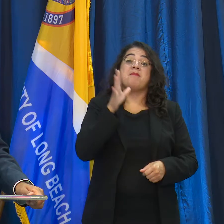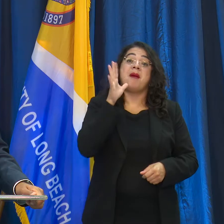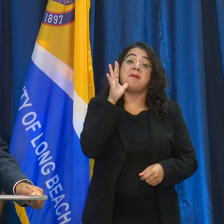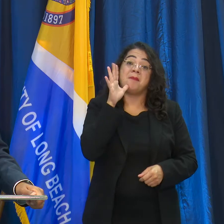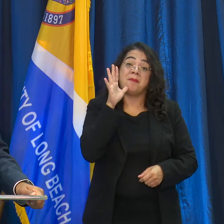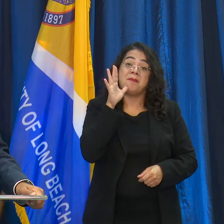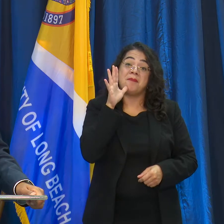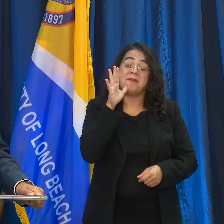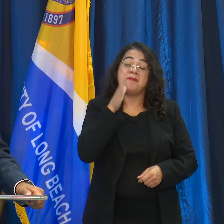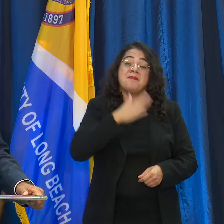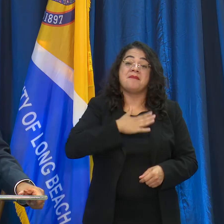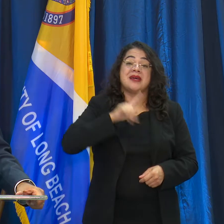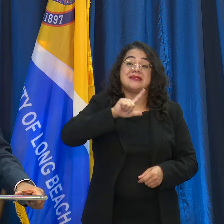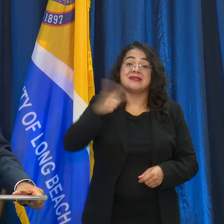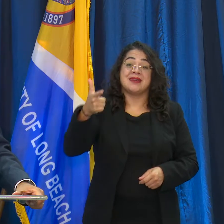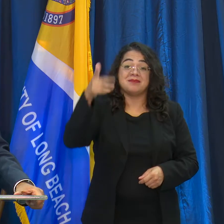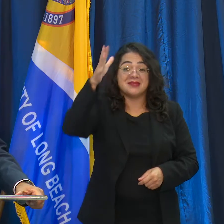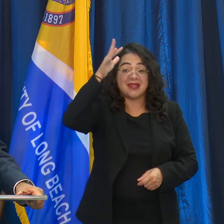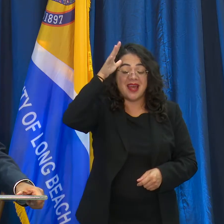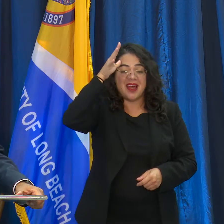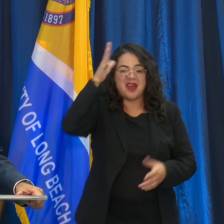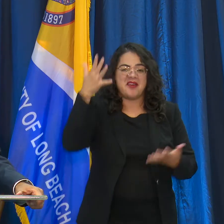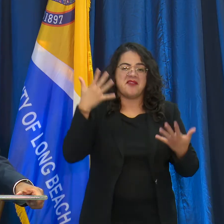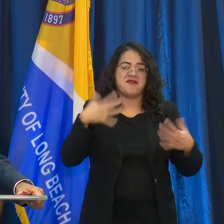positive for COVID-19, and they're also both currently